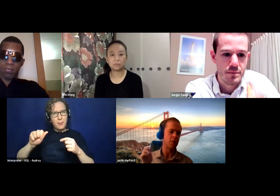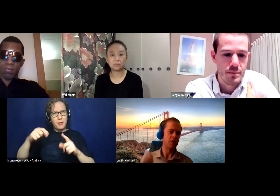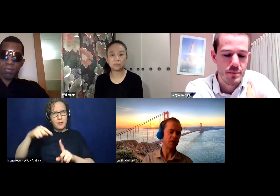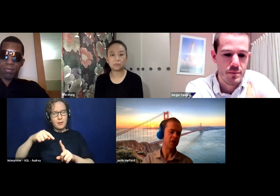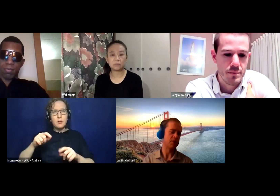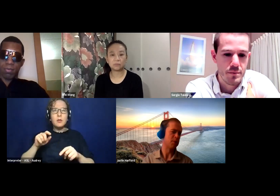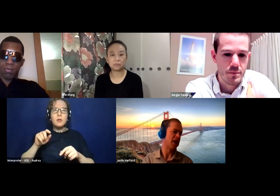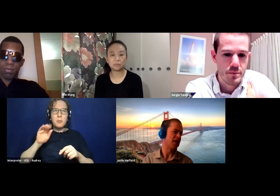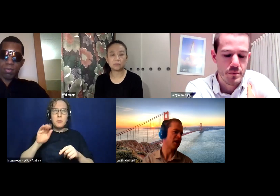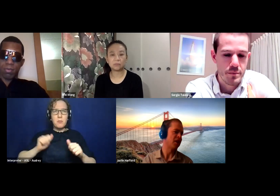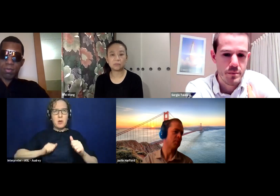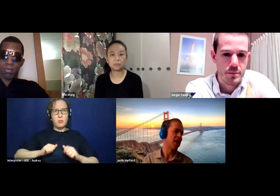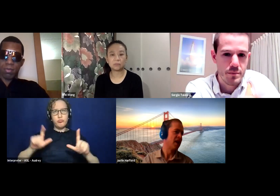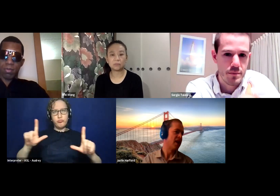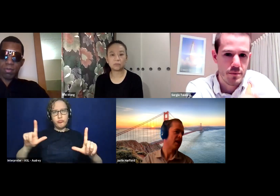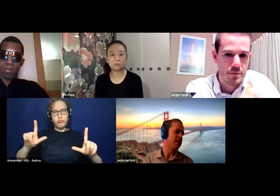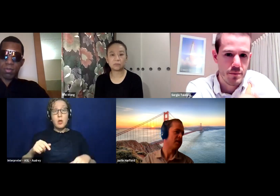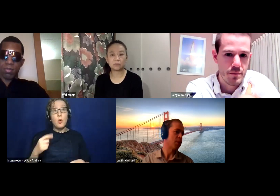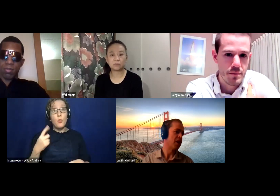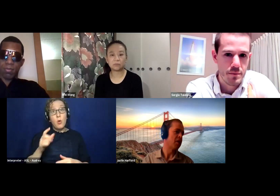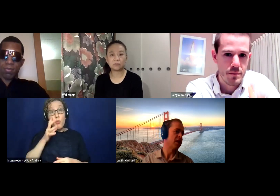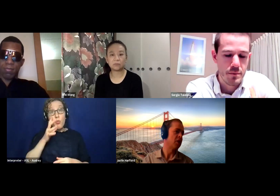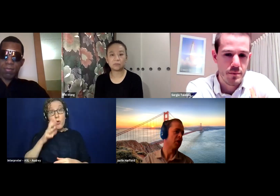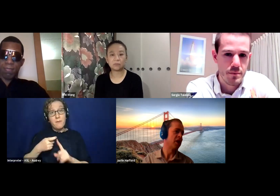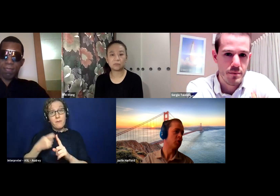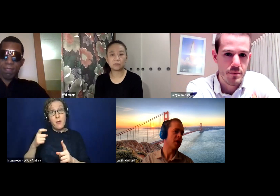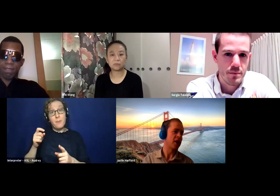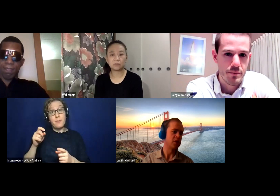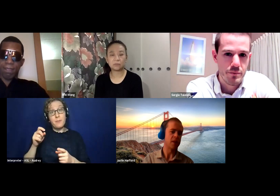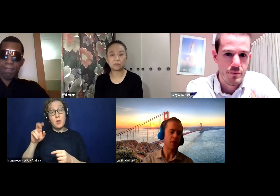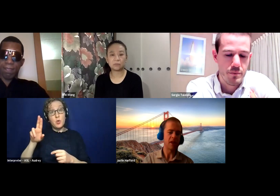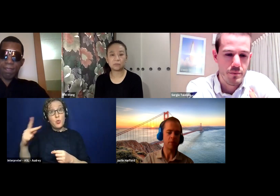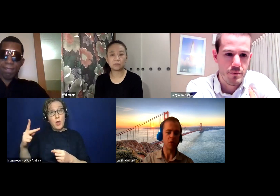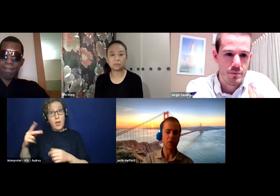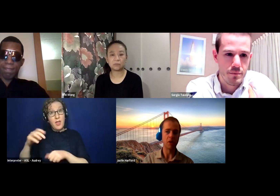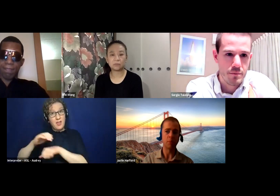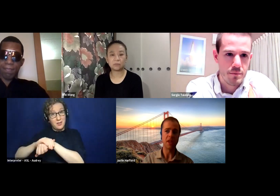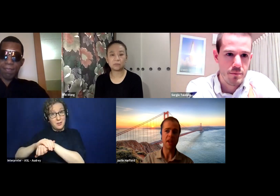Stanford, she's from the United Kingdom, and apparently her country actually paid for her PA